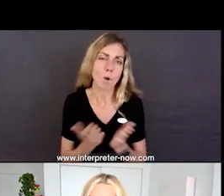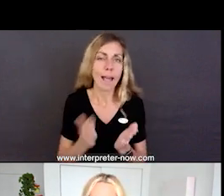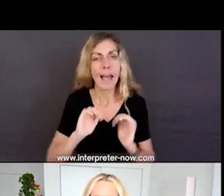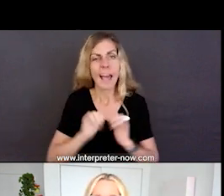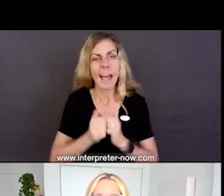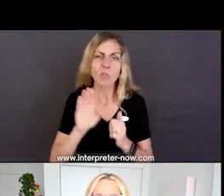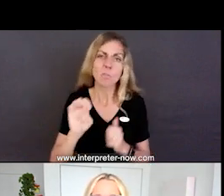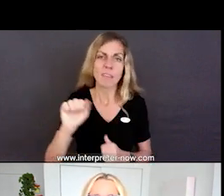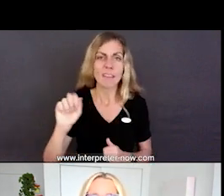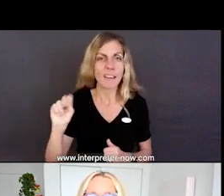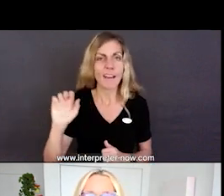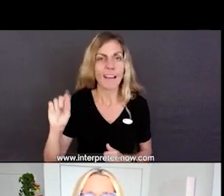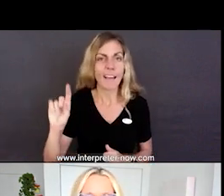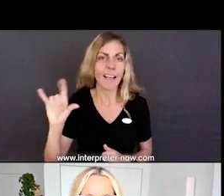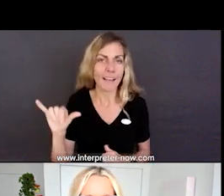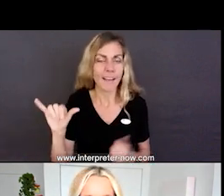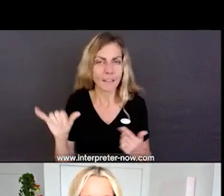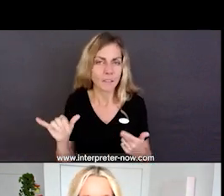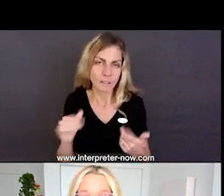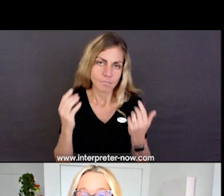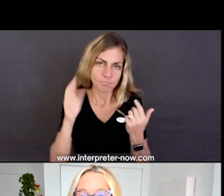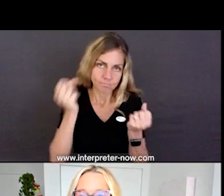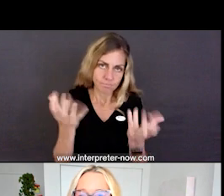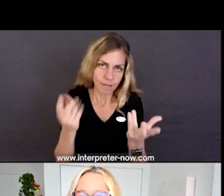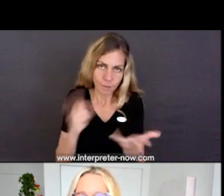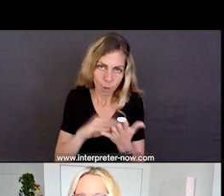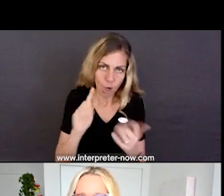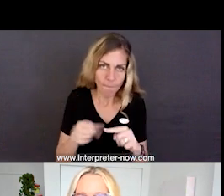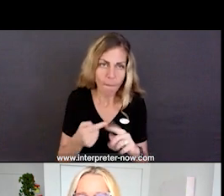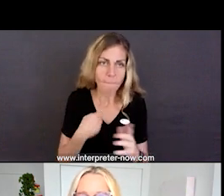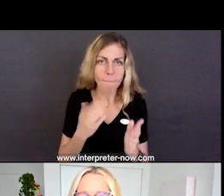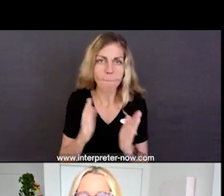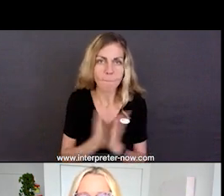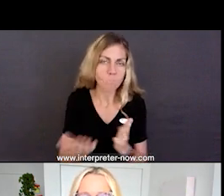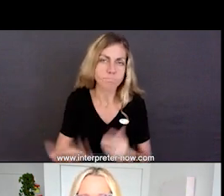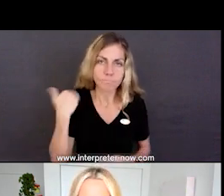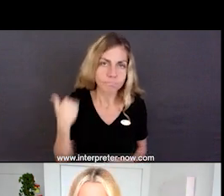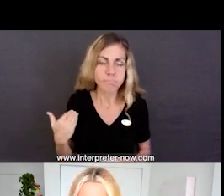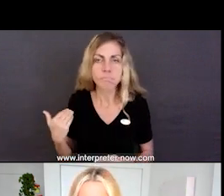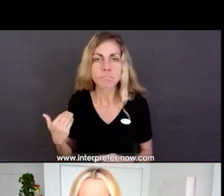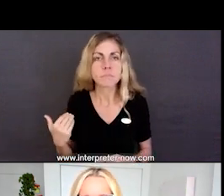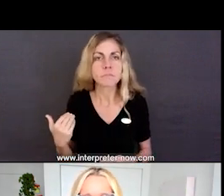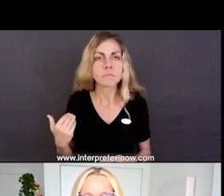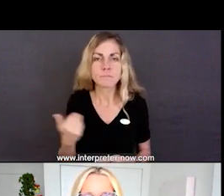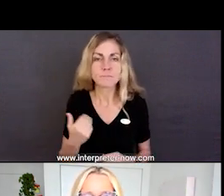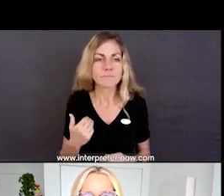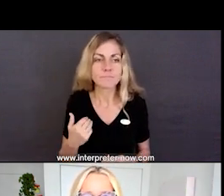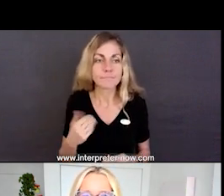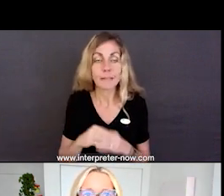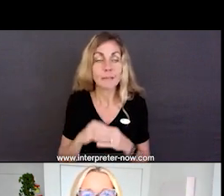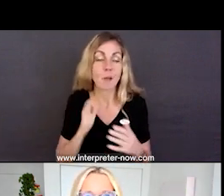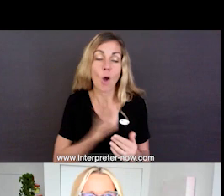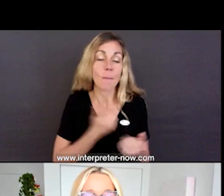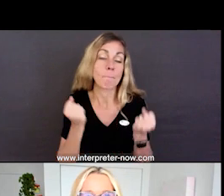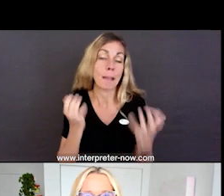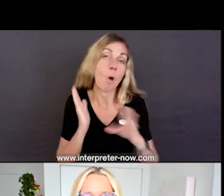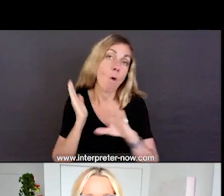I know many of you have learned about my book at this point, in our many over 100 episodes.